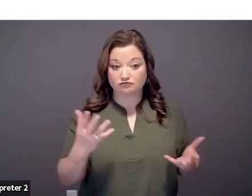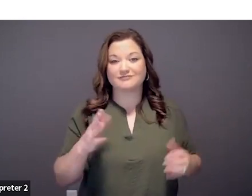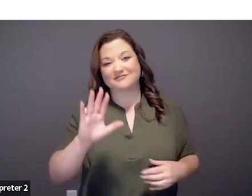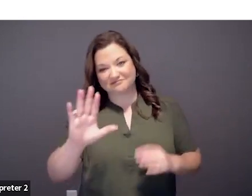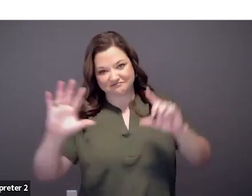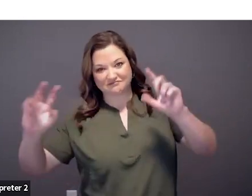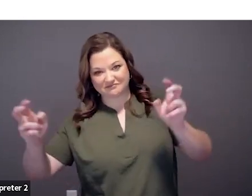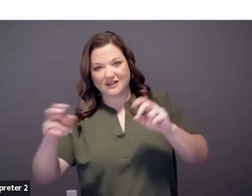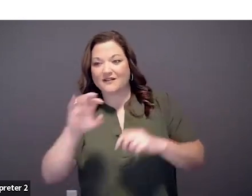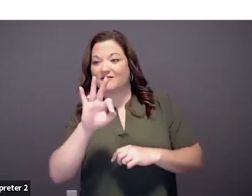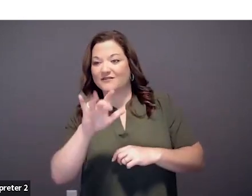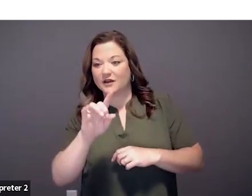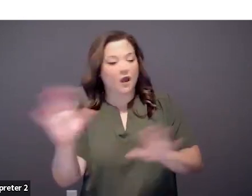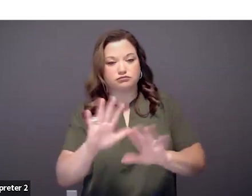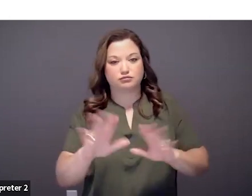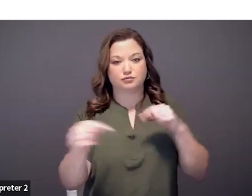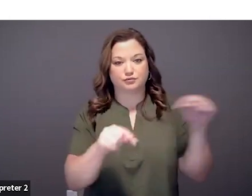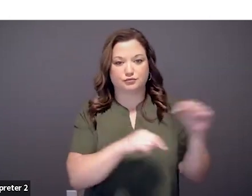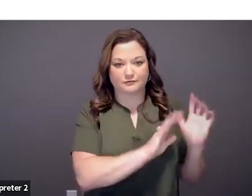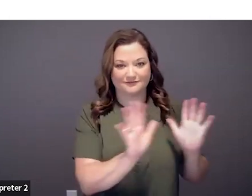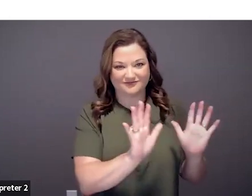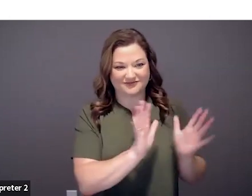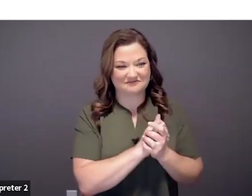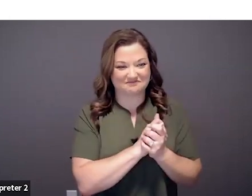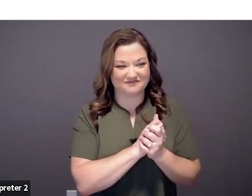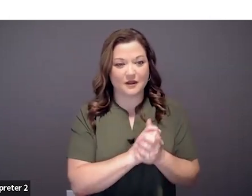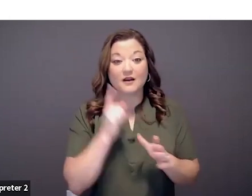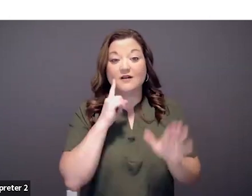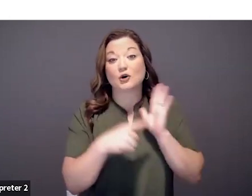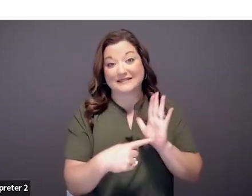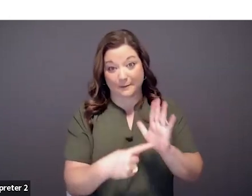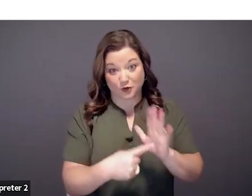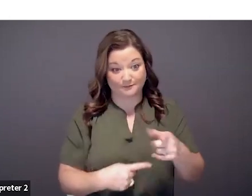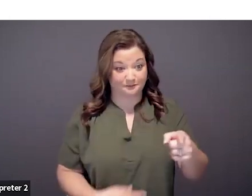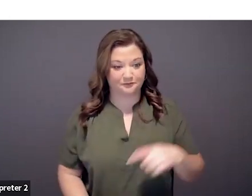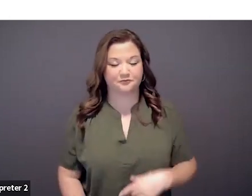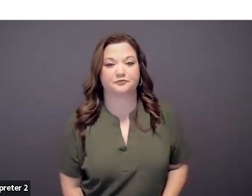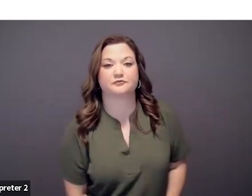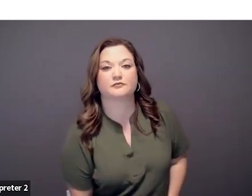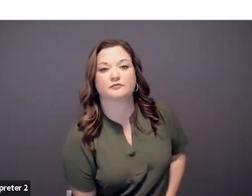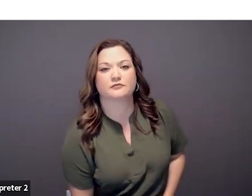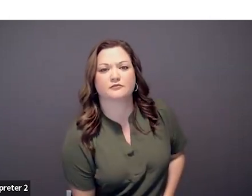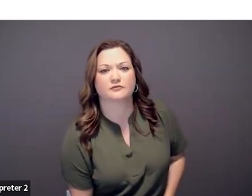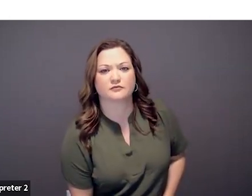Sorry, let me start over. Here's an example from some of the form plugins.